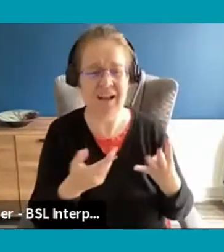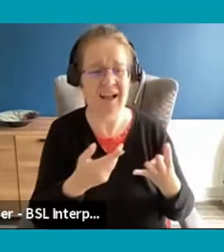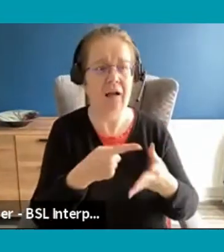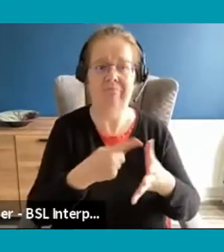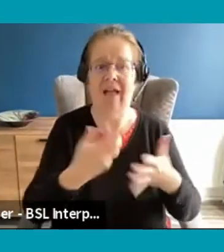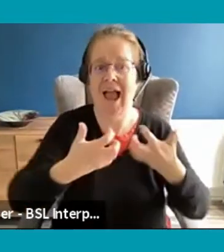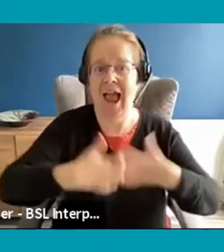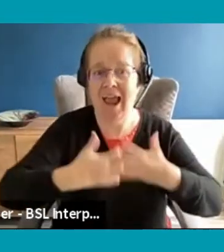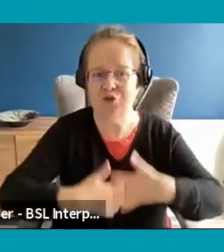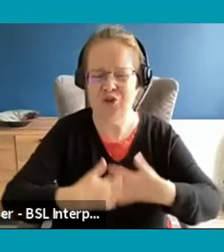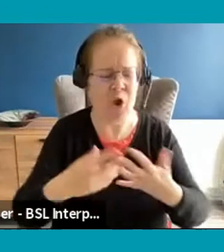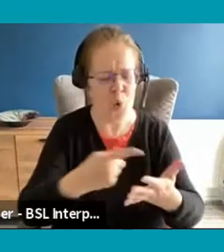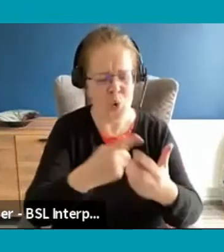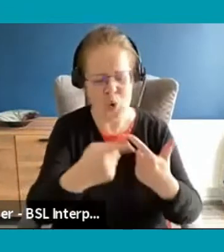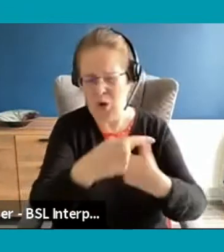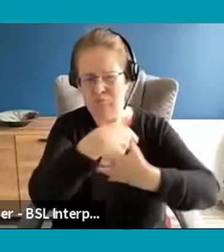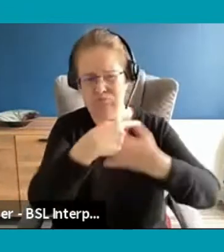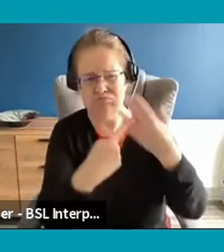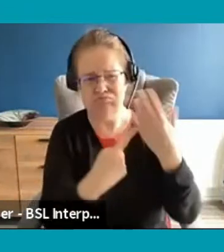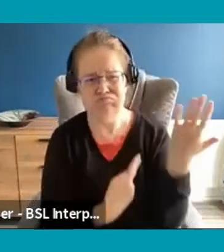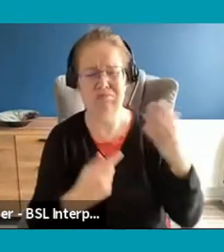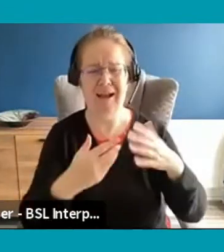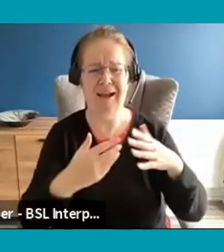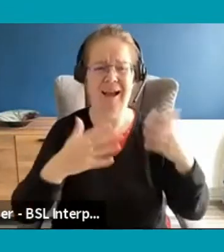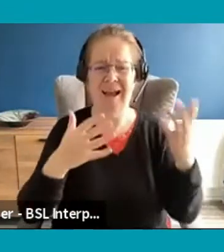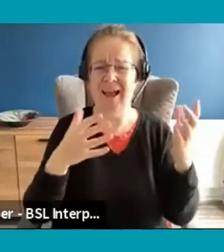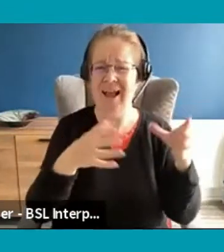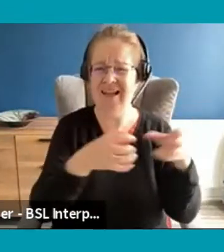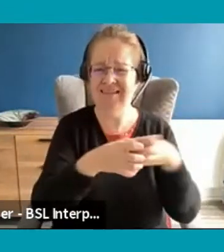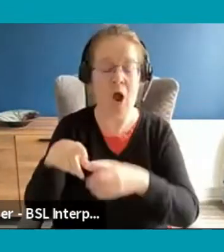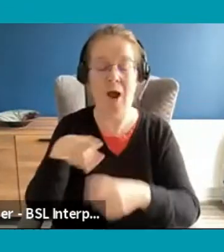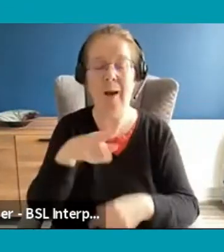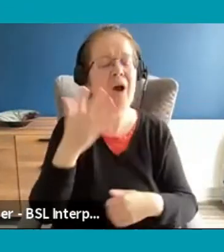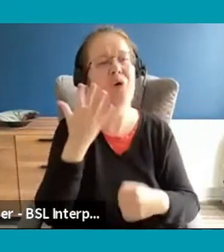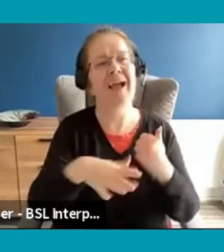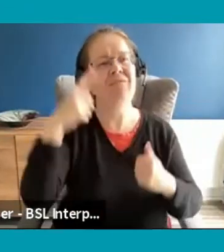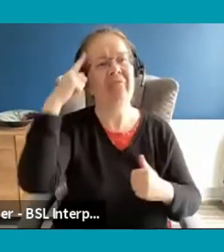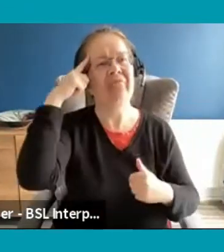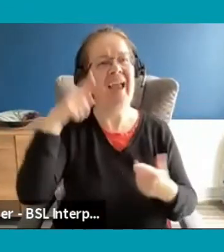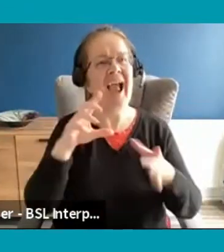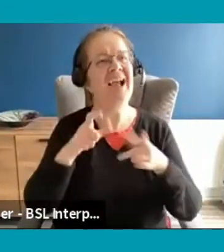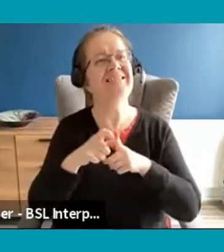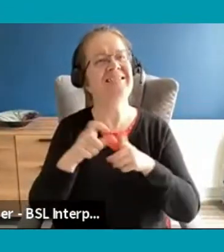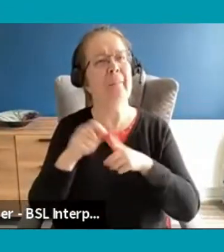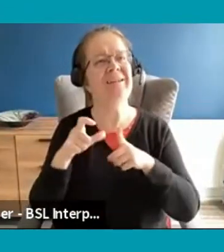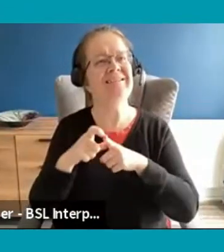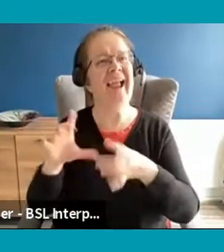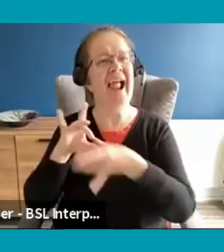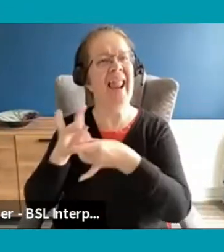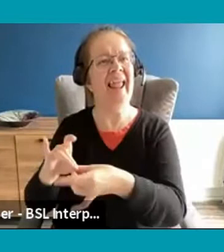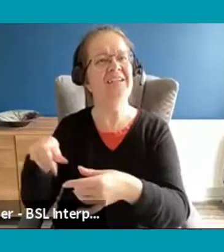There is so many opportunities, so many departments, things that you wouldn't necessarily associate with delivering a parcel, so you know.